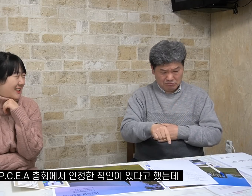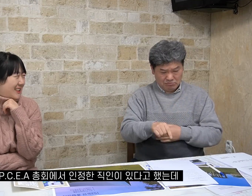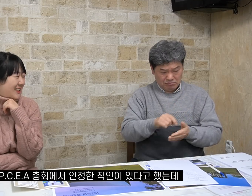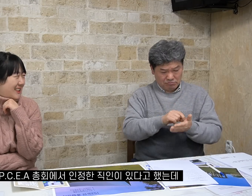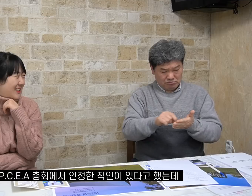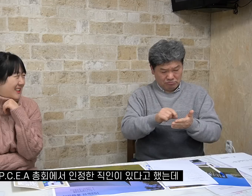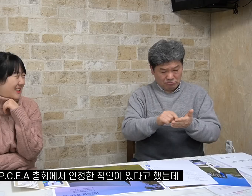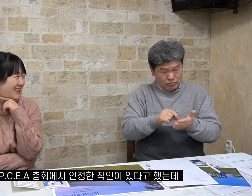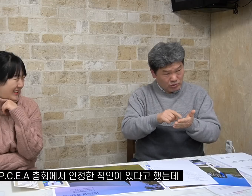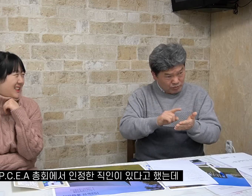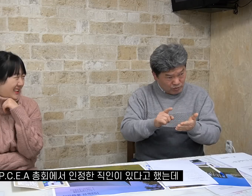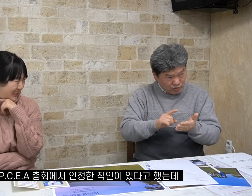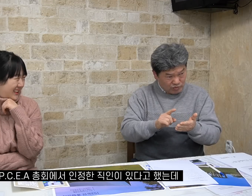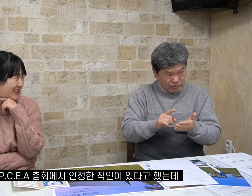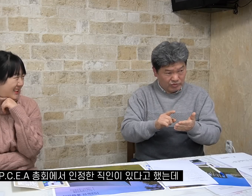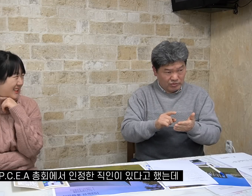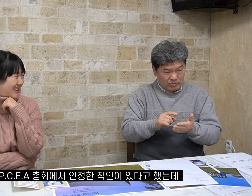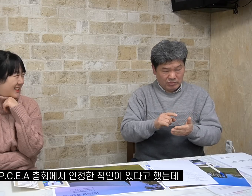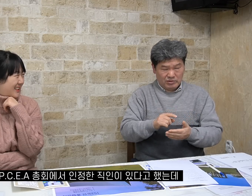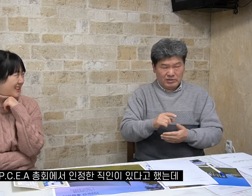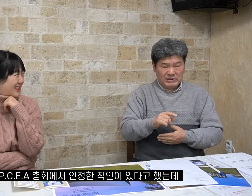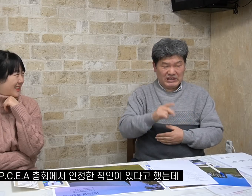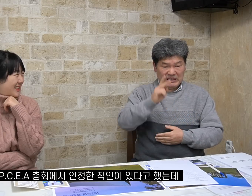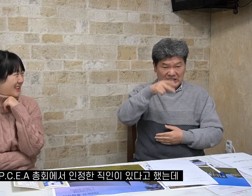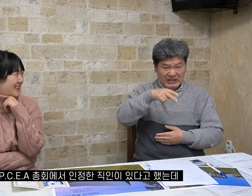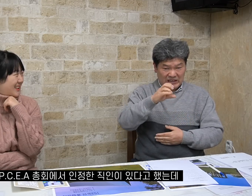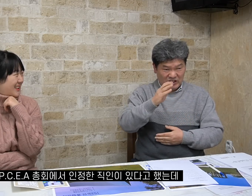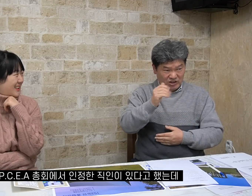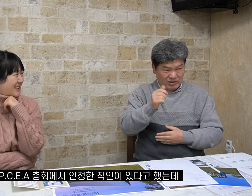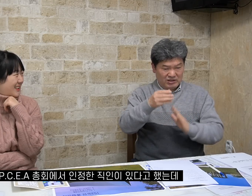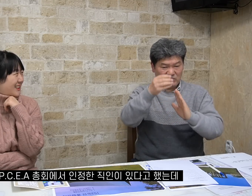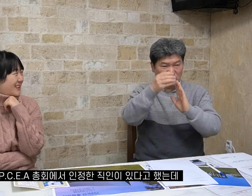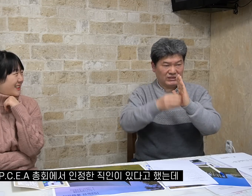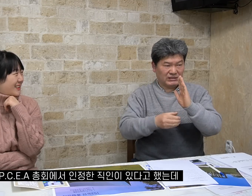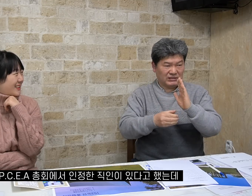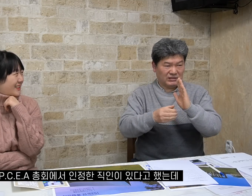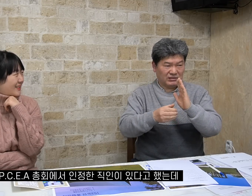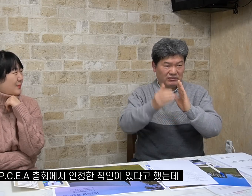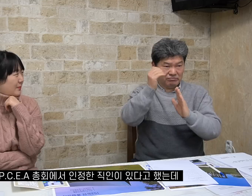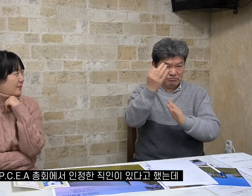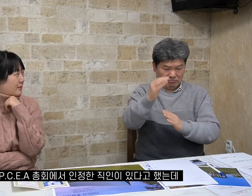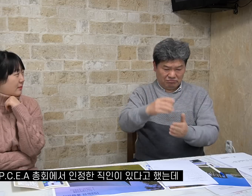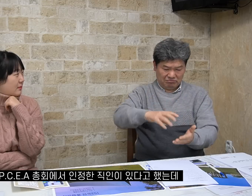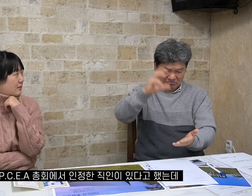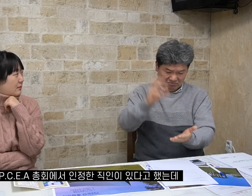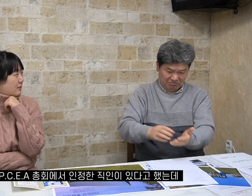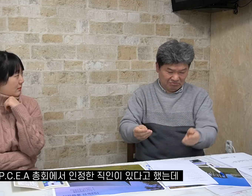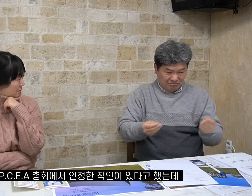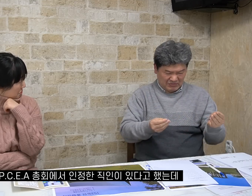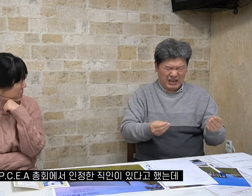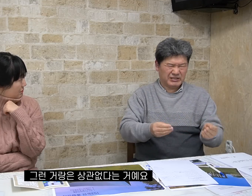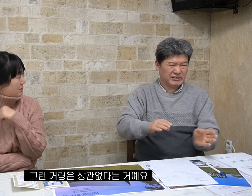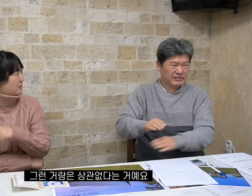I said there was a seal recognized by the P.C.E.A general meeting,